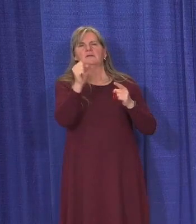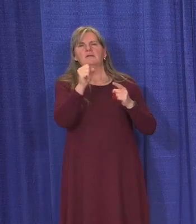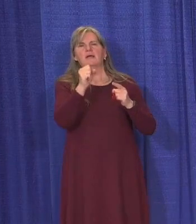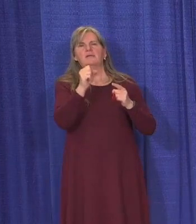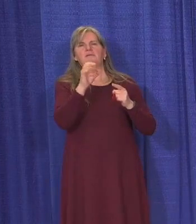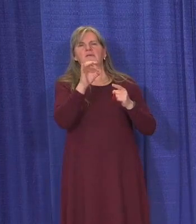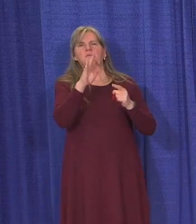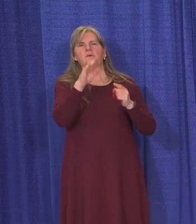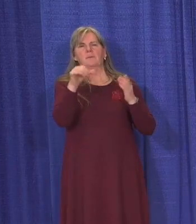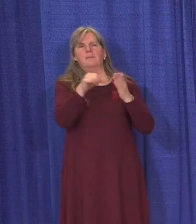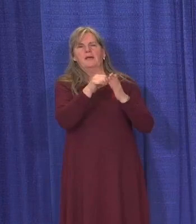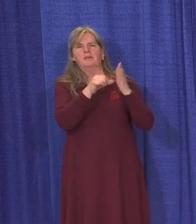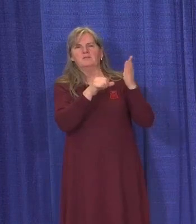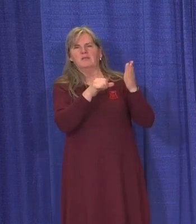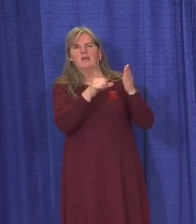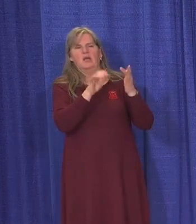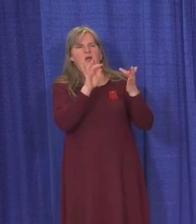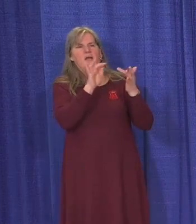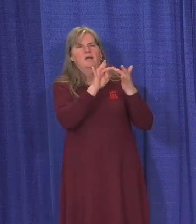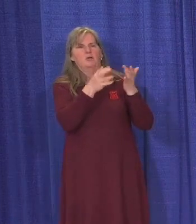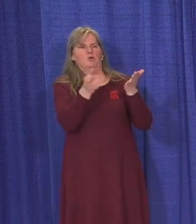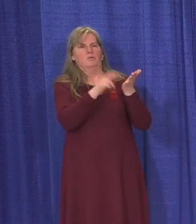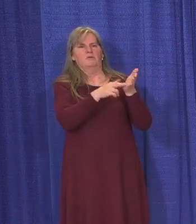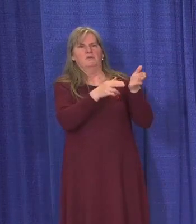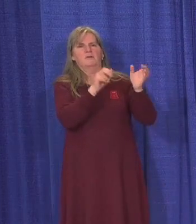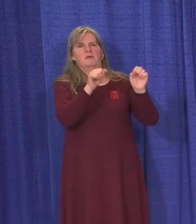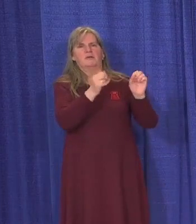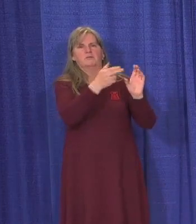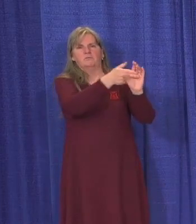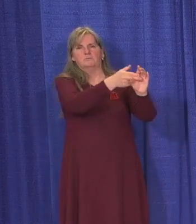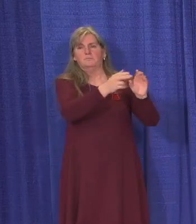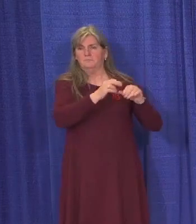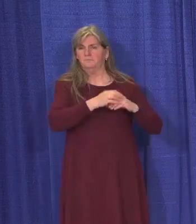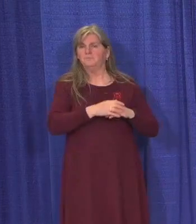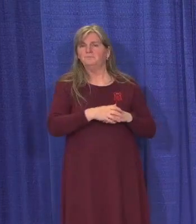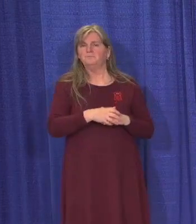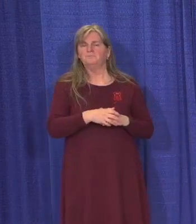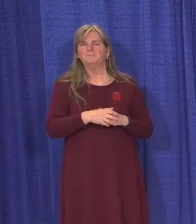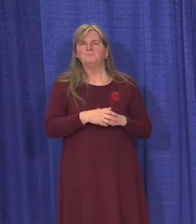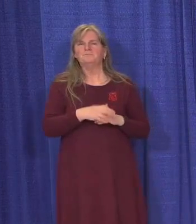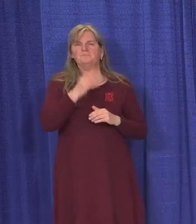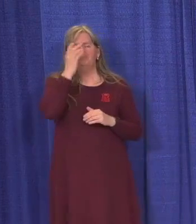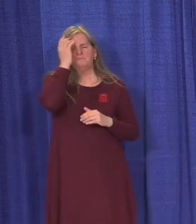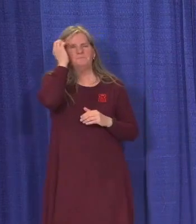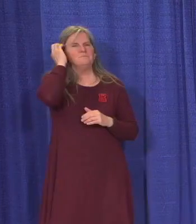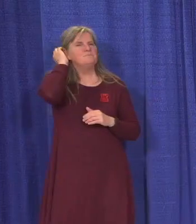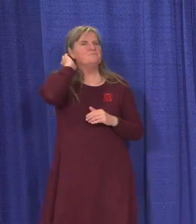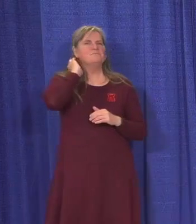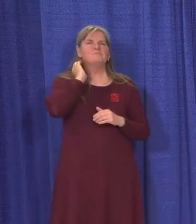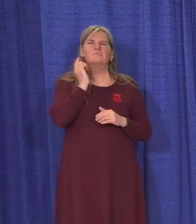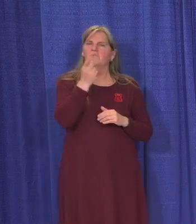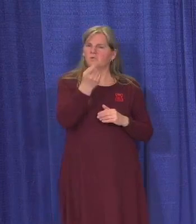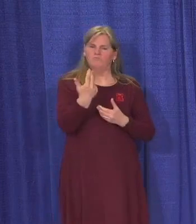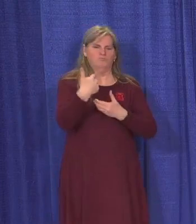to Doctor Tam are to me. It will take place at 10:00 AM on Saturday so keep an iMac out